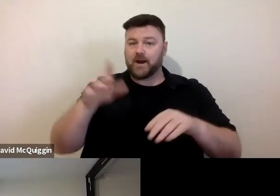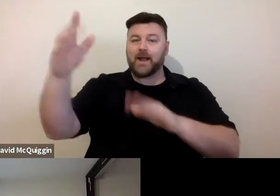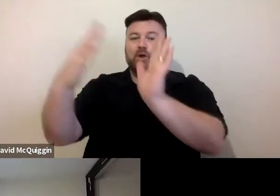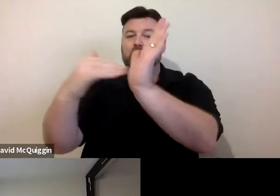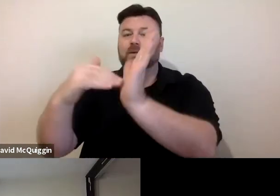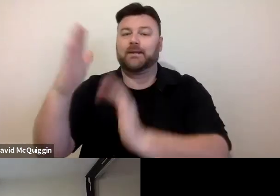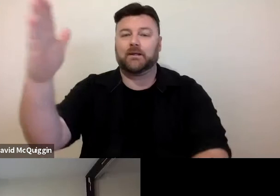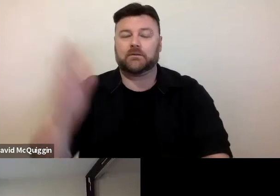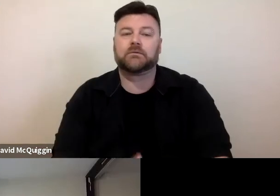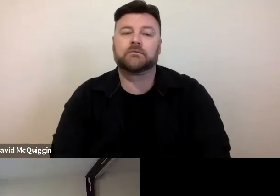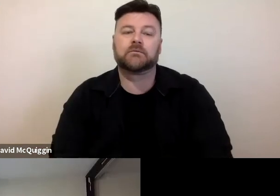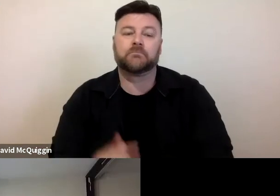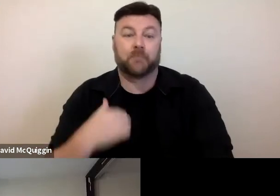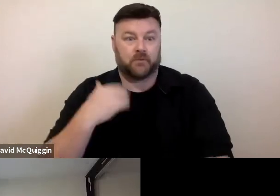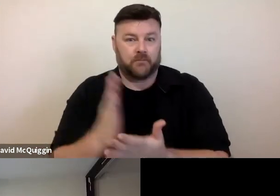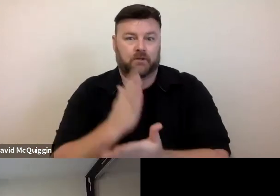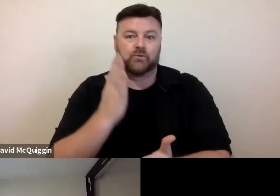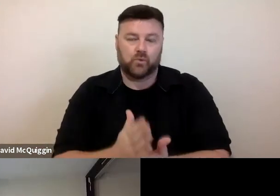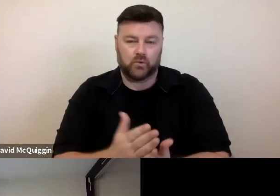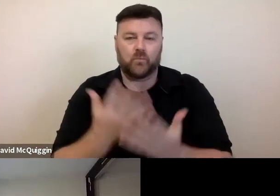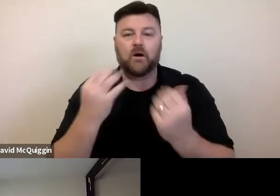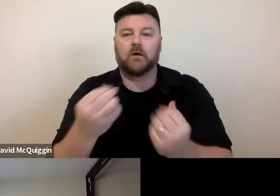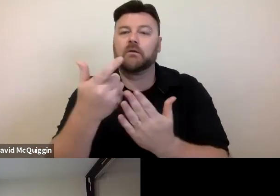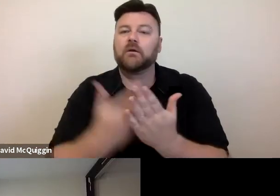But we also made sure we made a list next to their names and all their